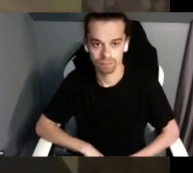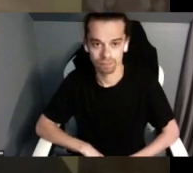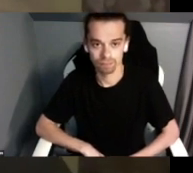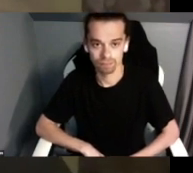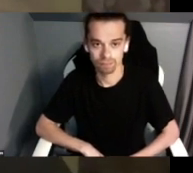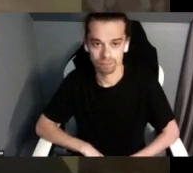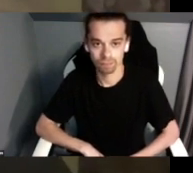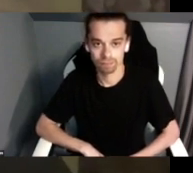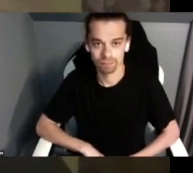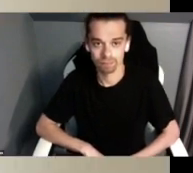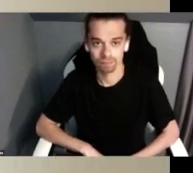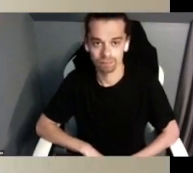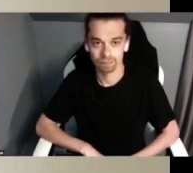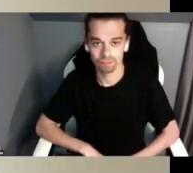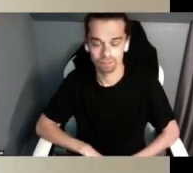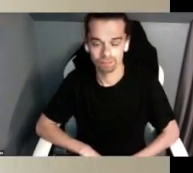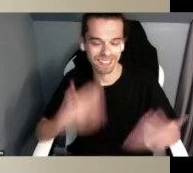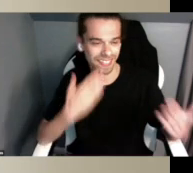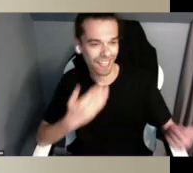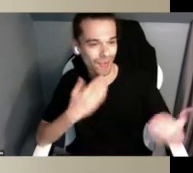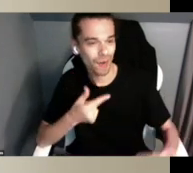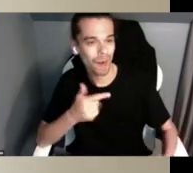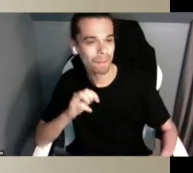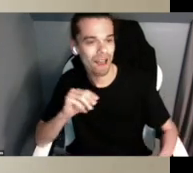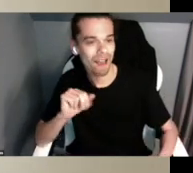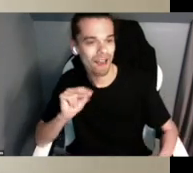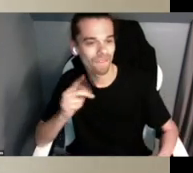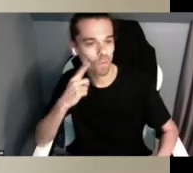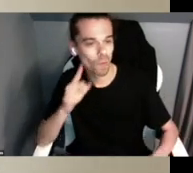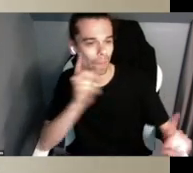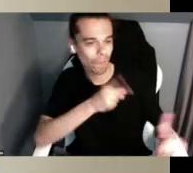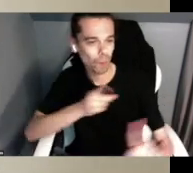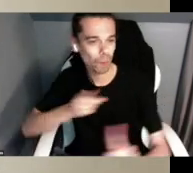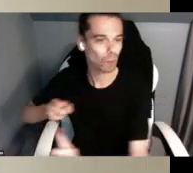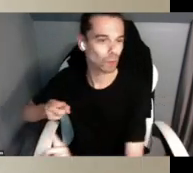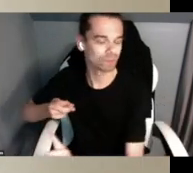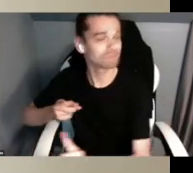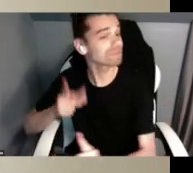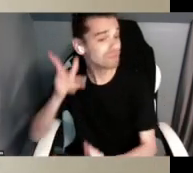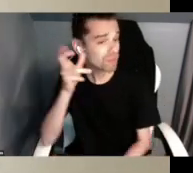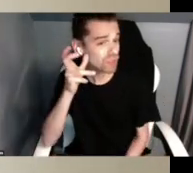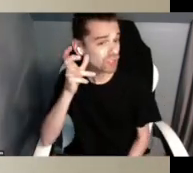Thank you German for those points. I heard references to engaging persons with